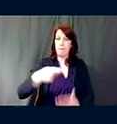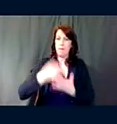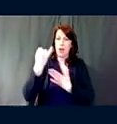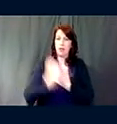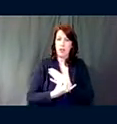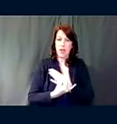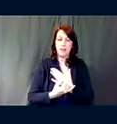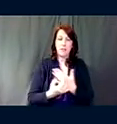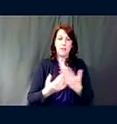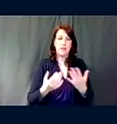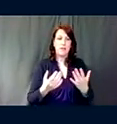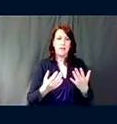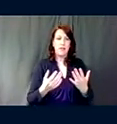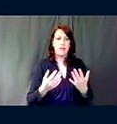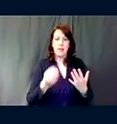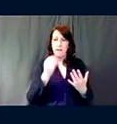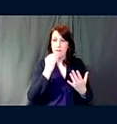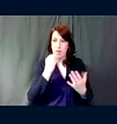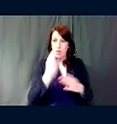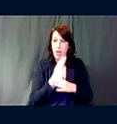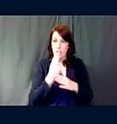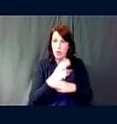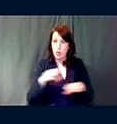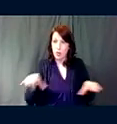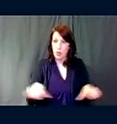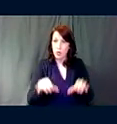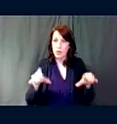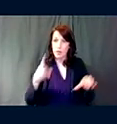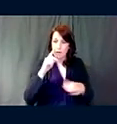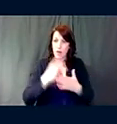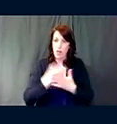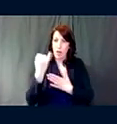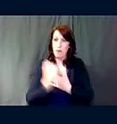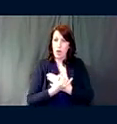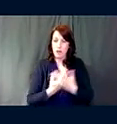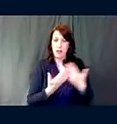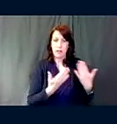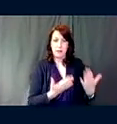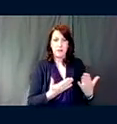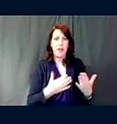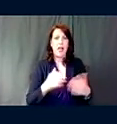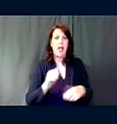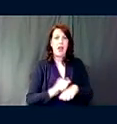GRAPHIC DESIGN, THE FOOD THAT WE USE FOR OUR PROJECT.